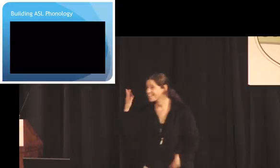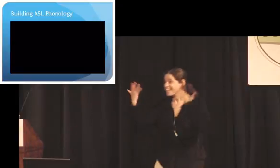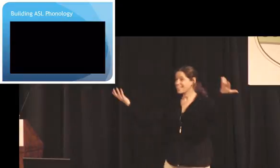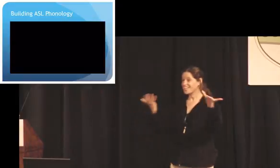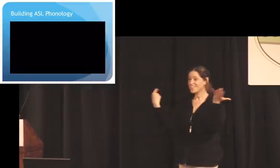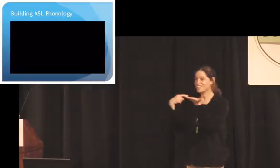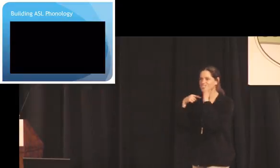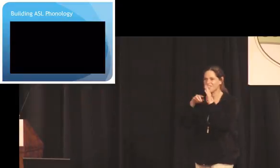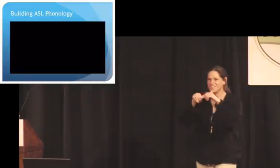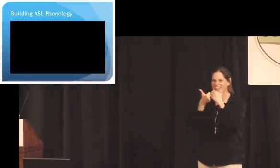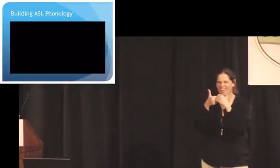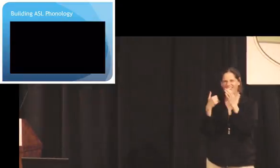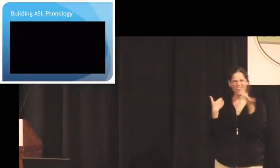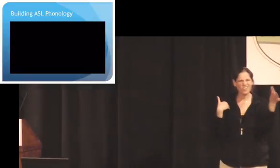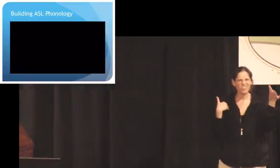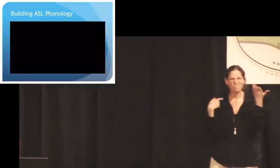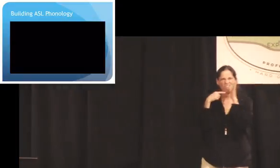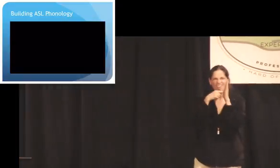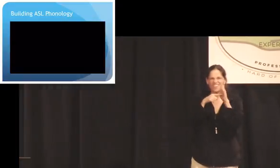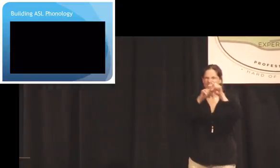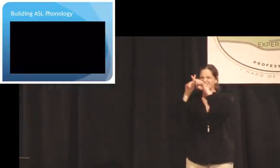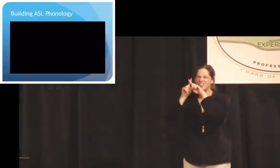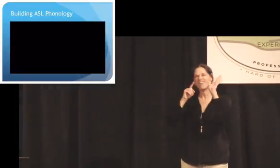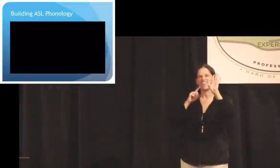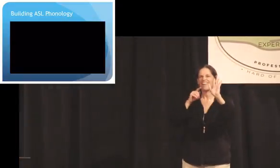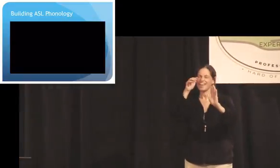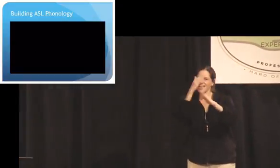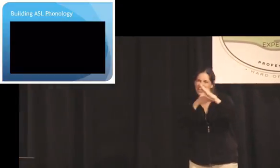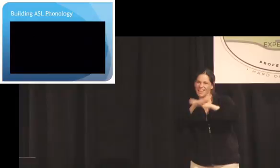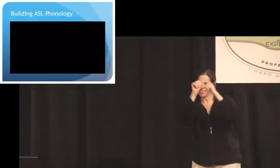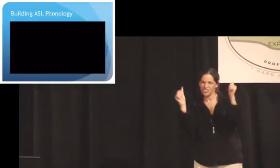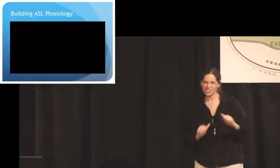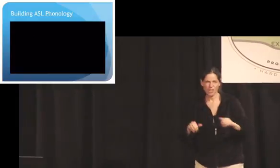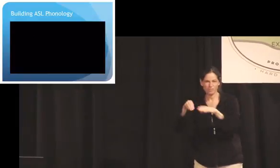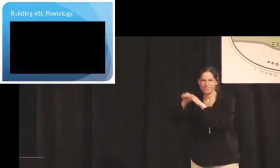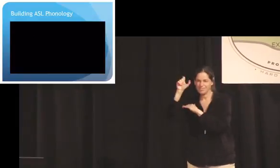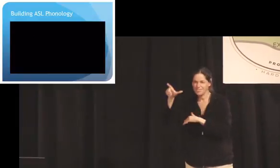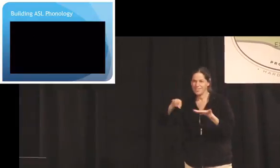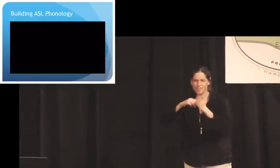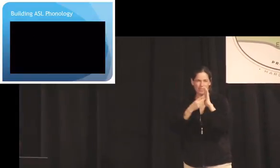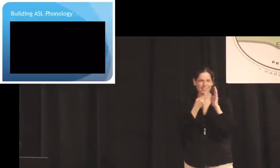That's out there for you. So this is another one